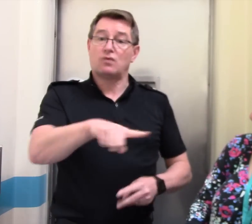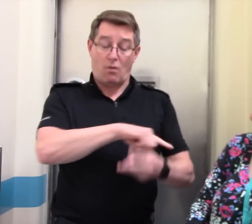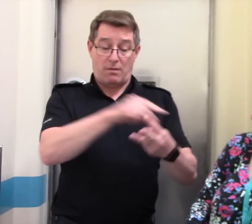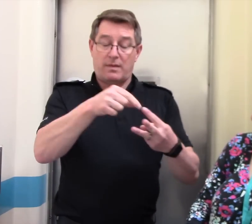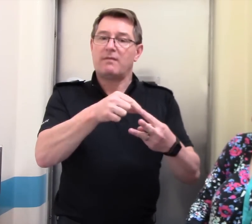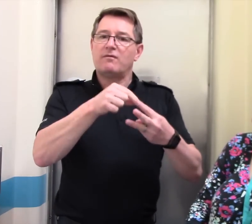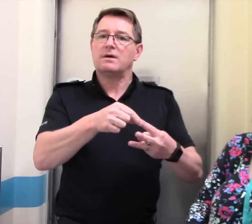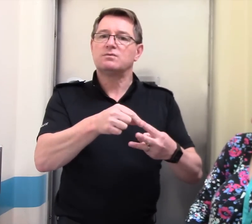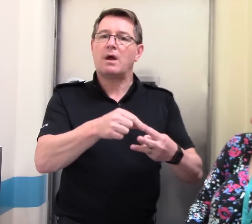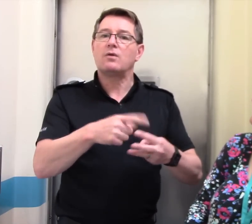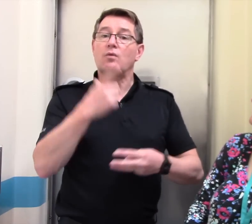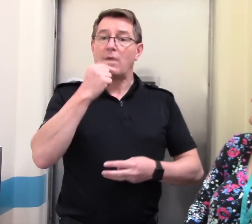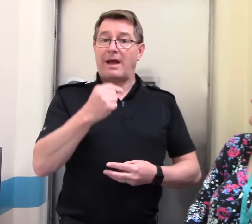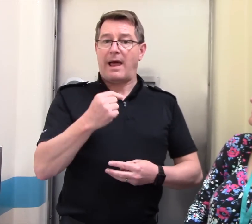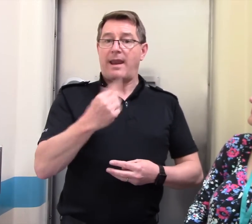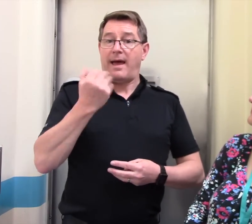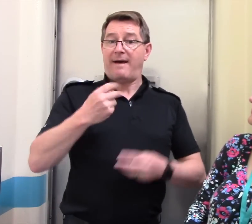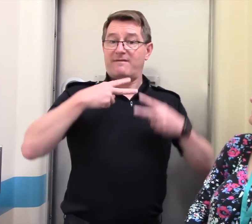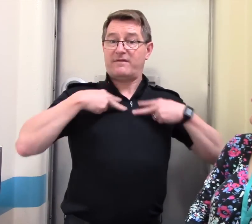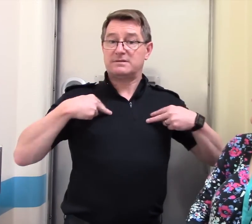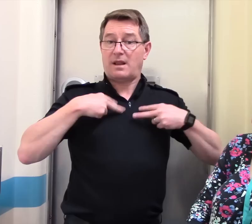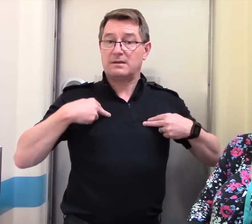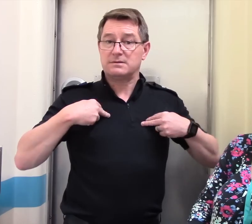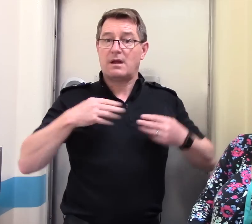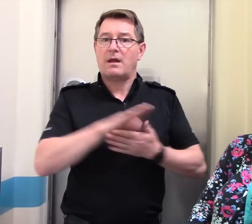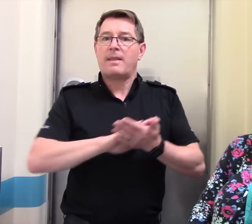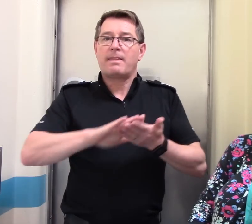Glen: That's right. So firstly, you can have a solicitor.